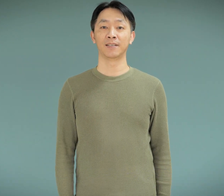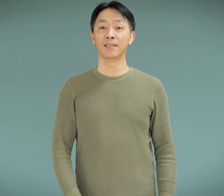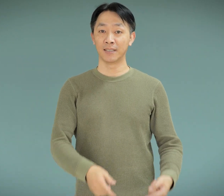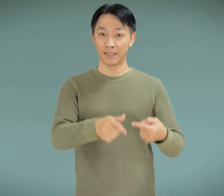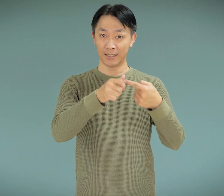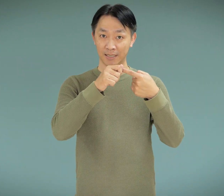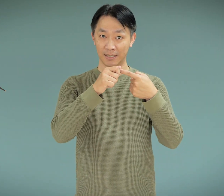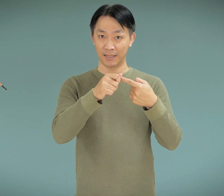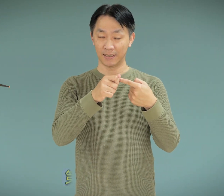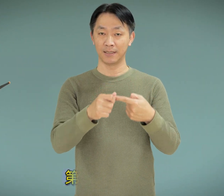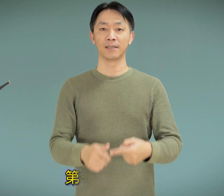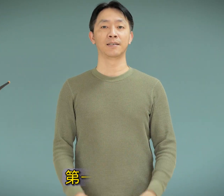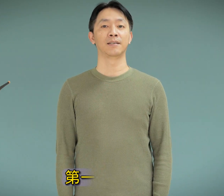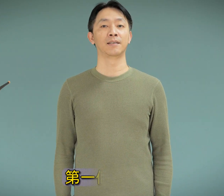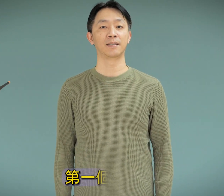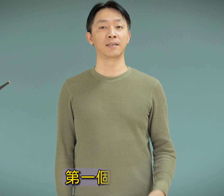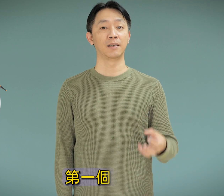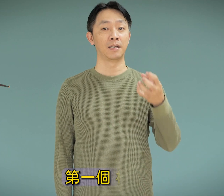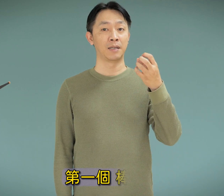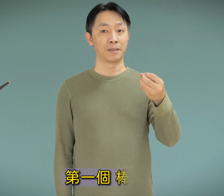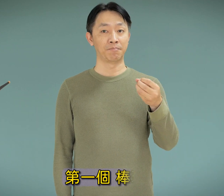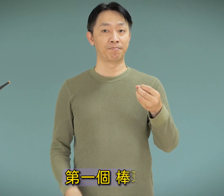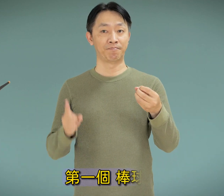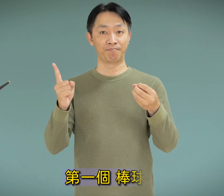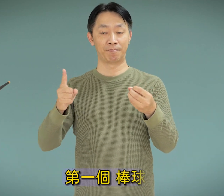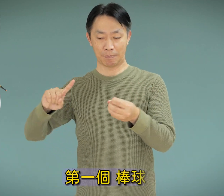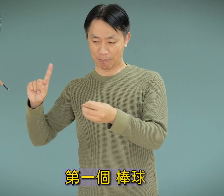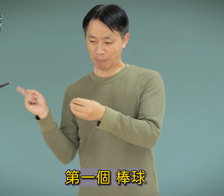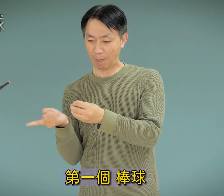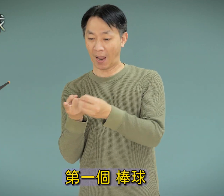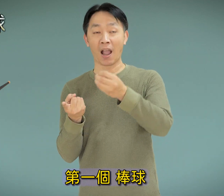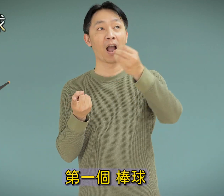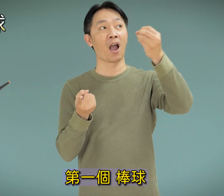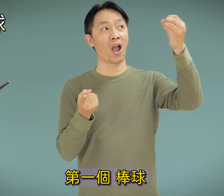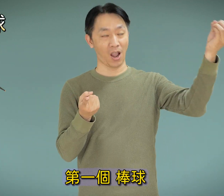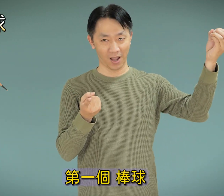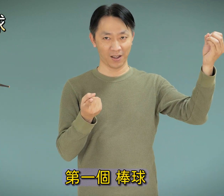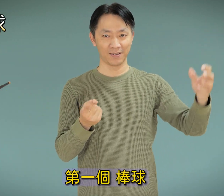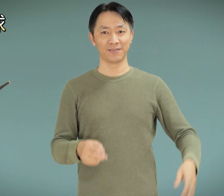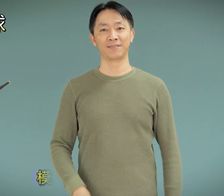first, this is sign for BASEBALL